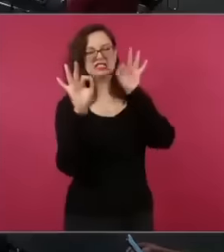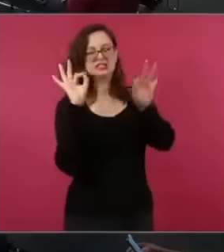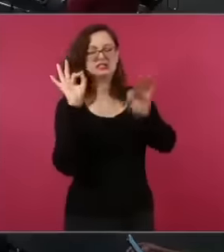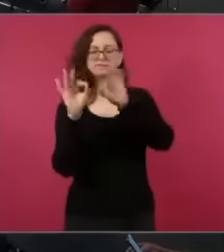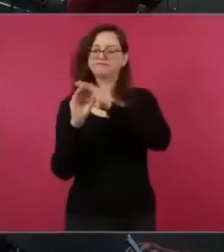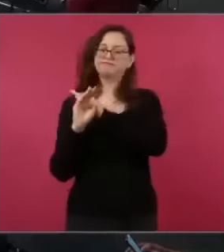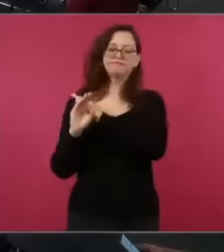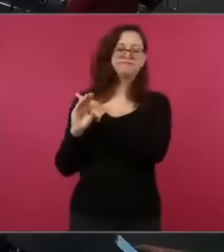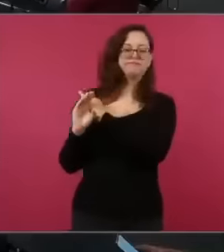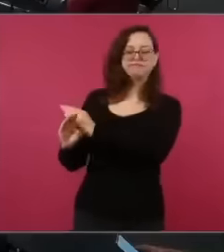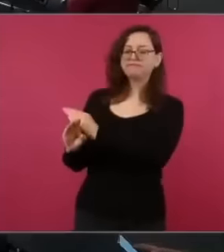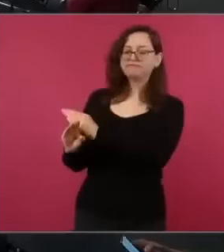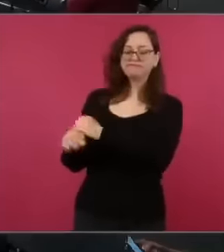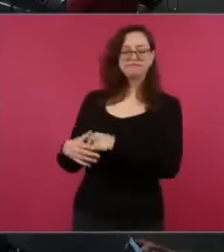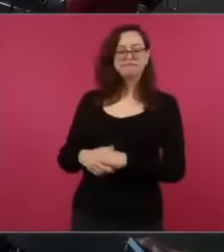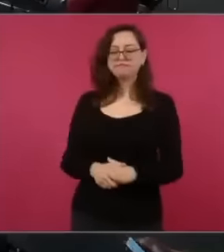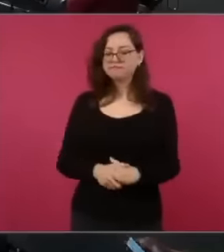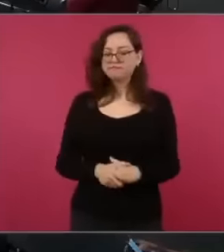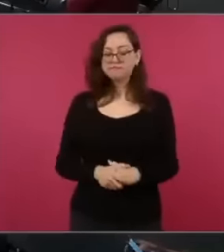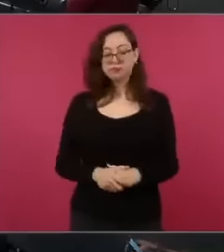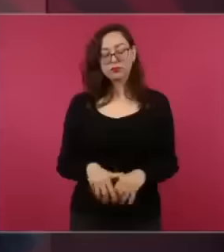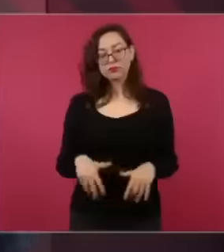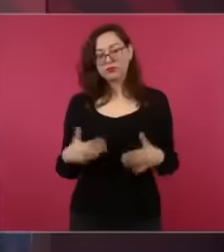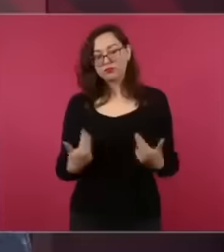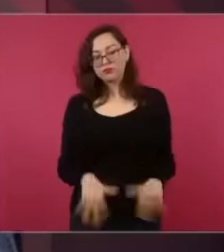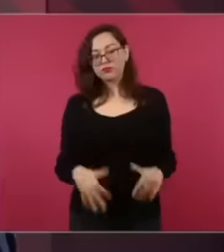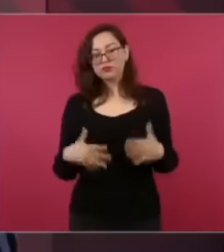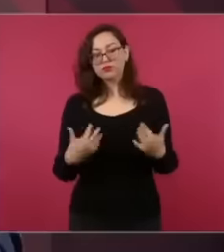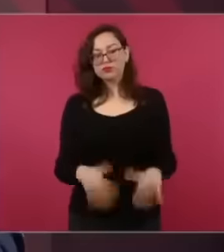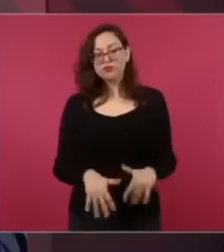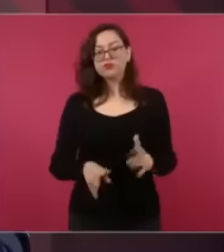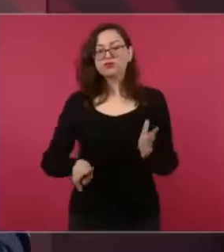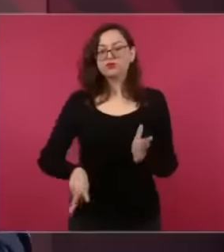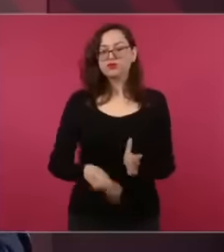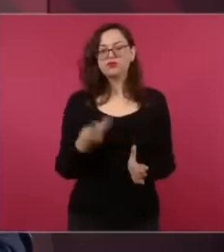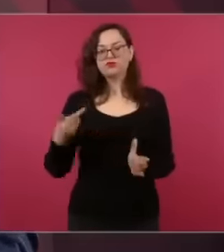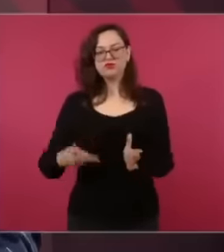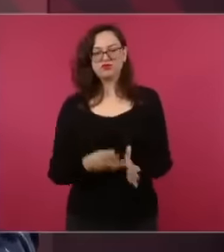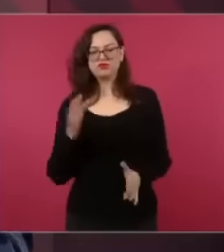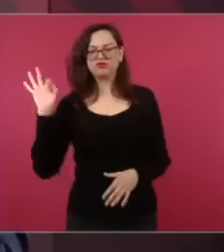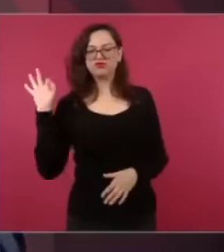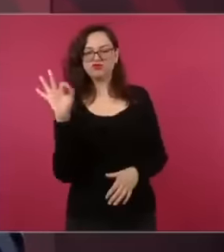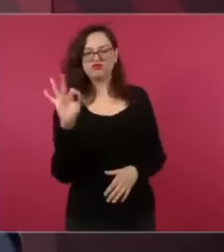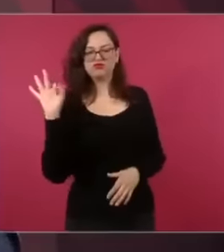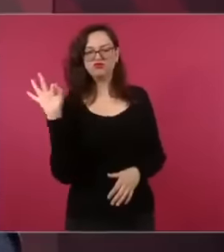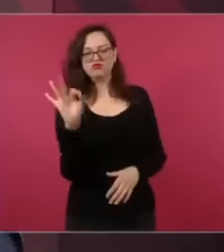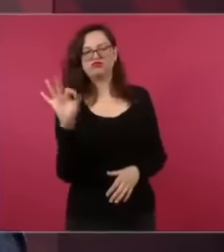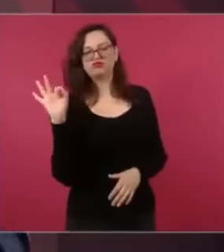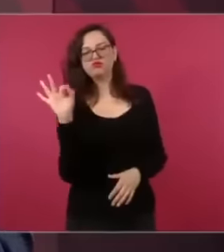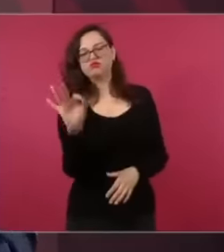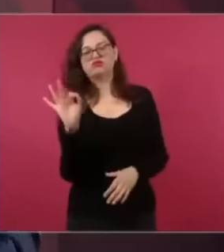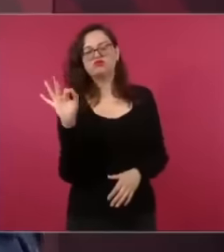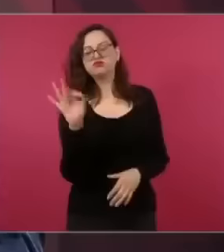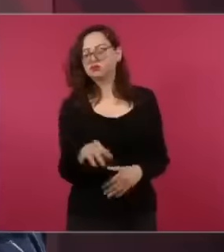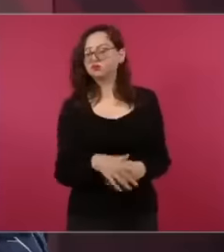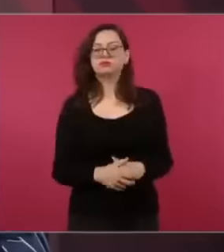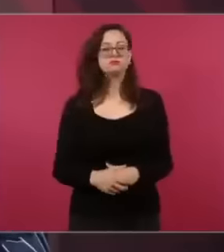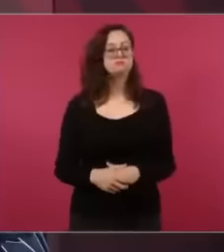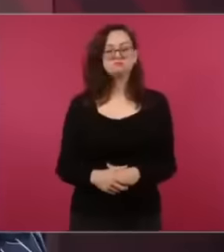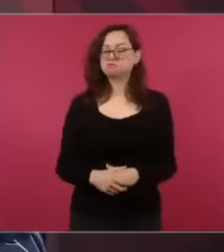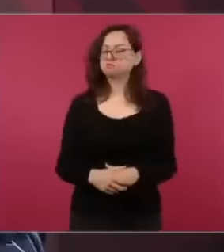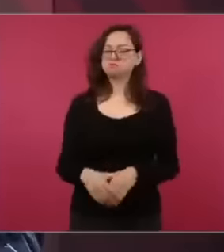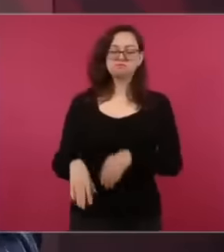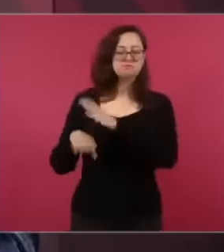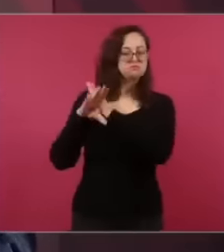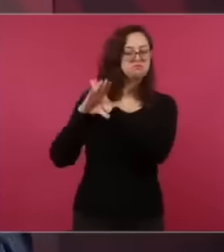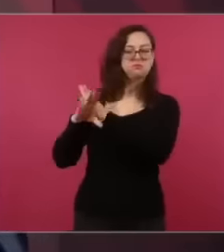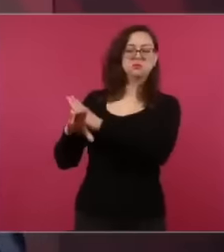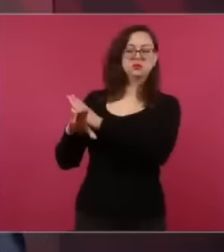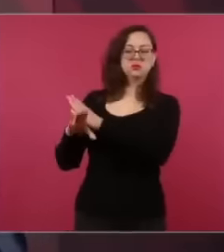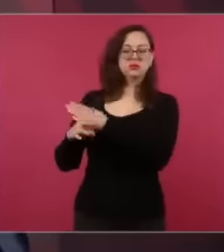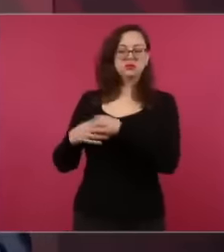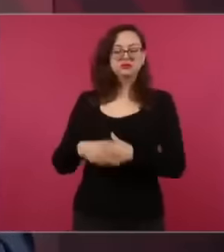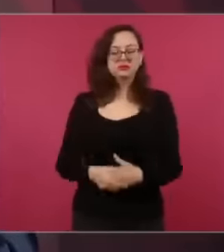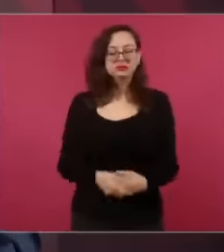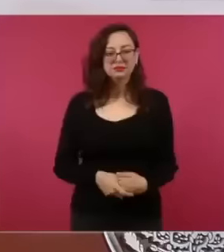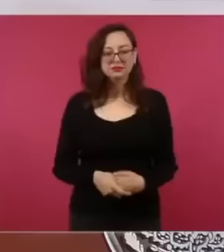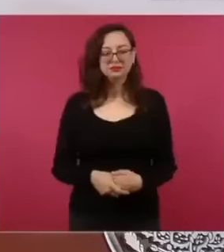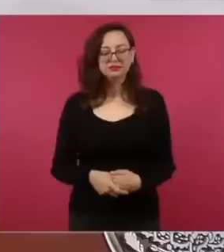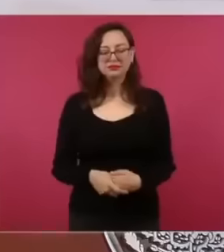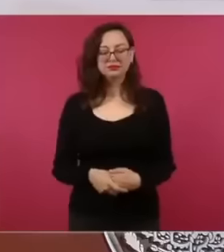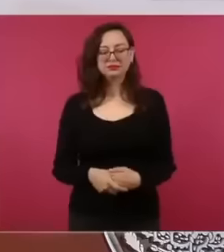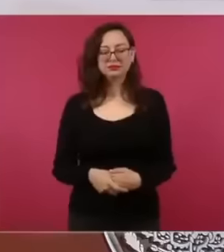tempting me